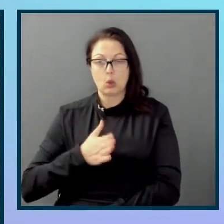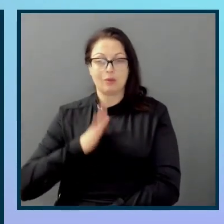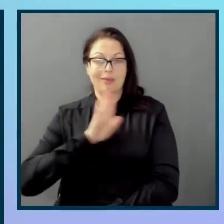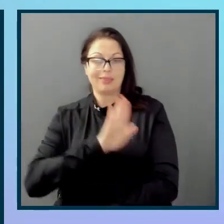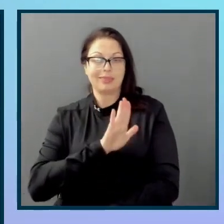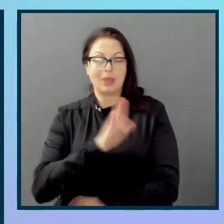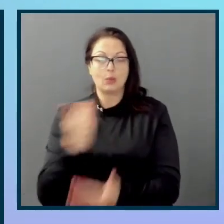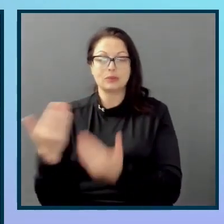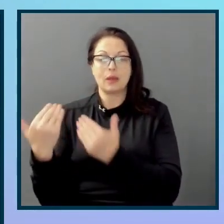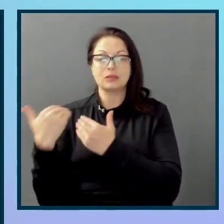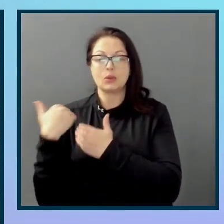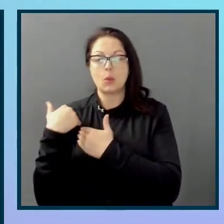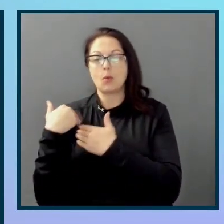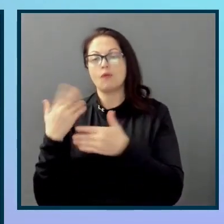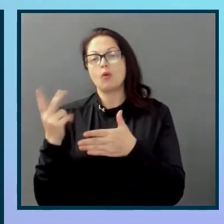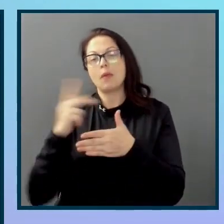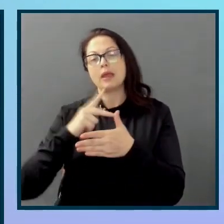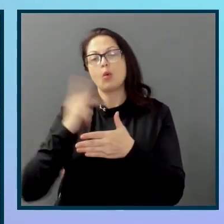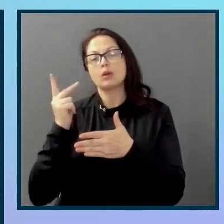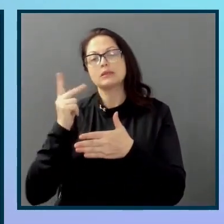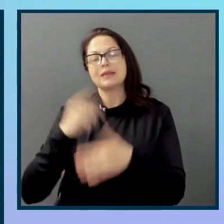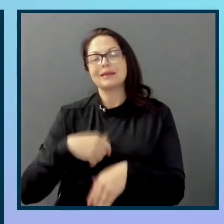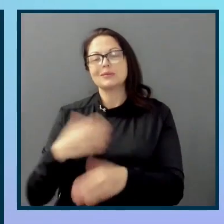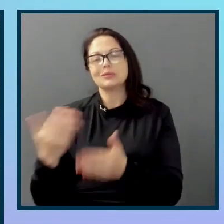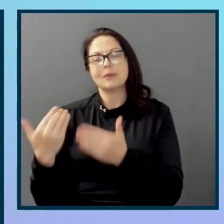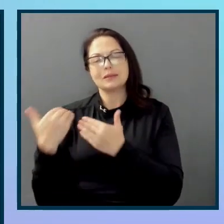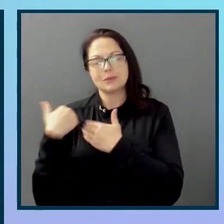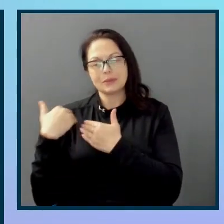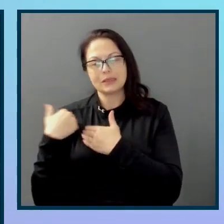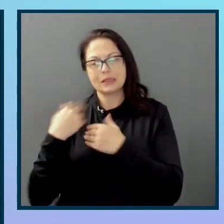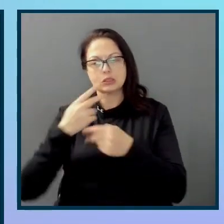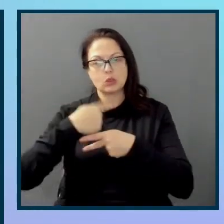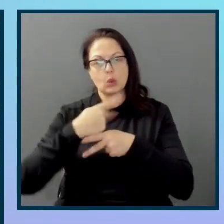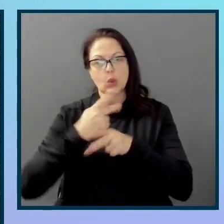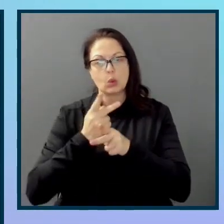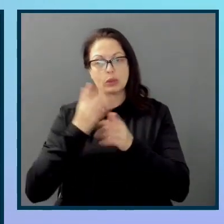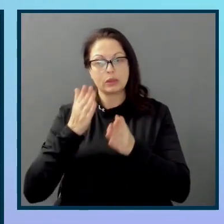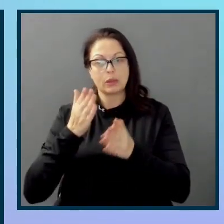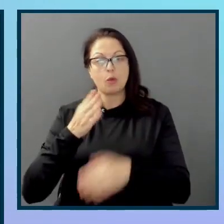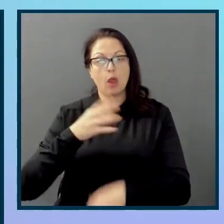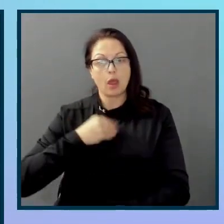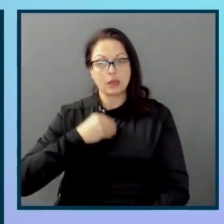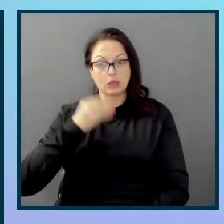So you really need to have your product owner on board to ingest accessibility into the product